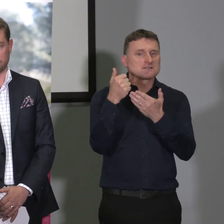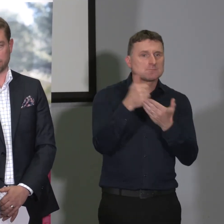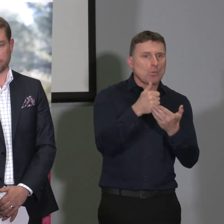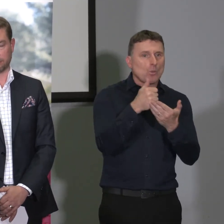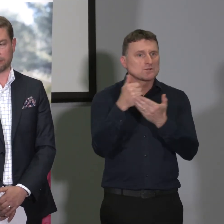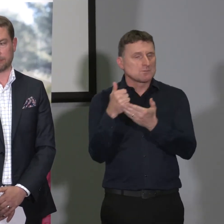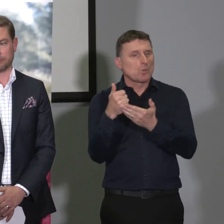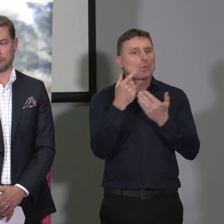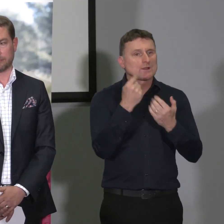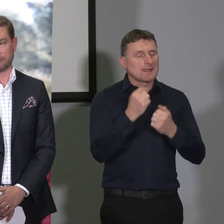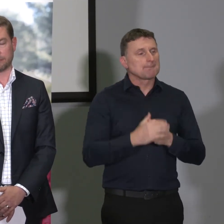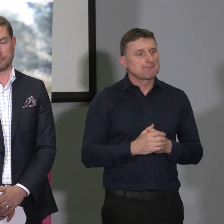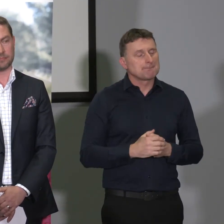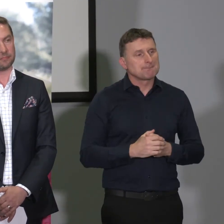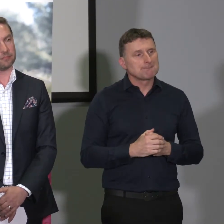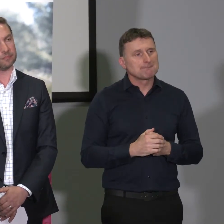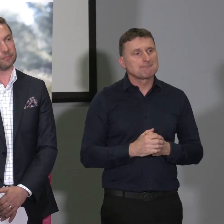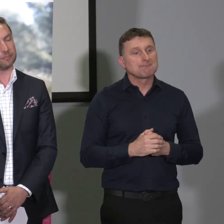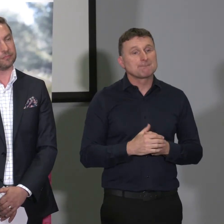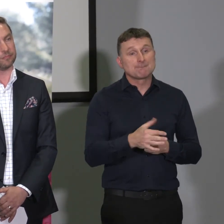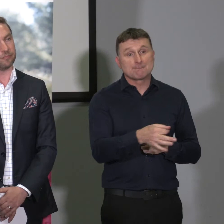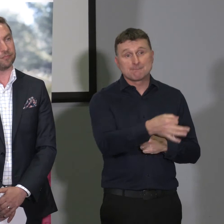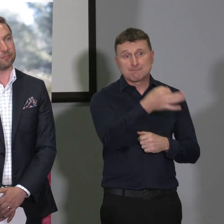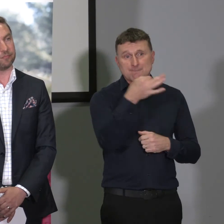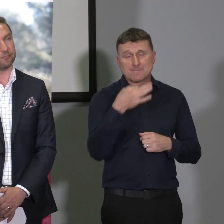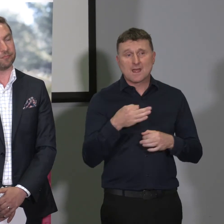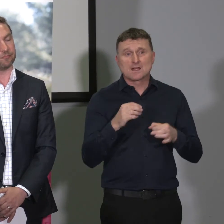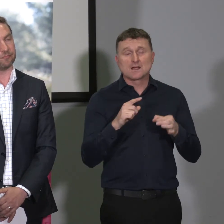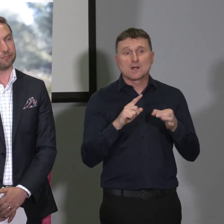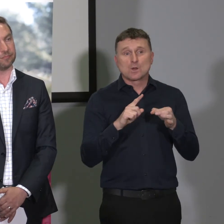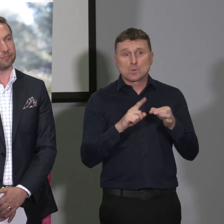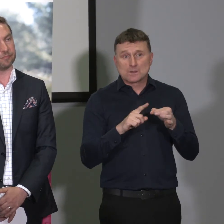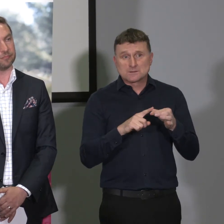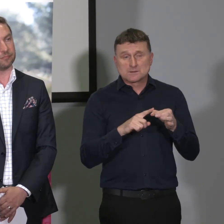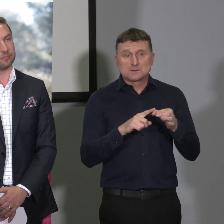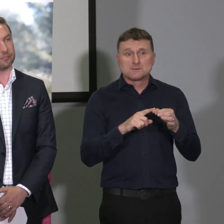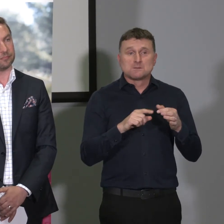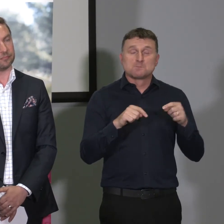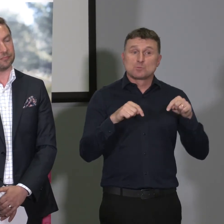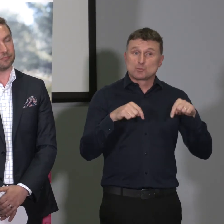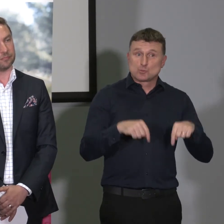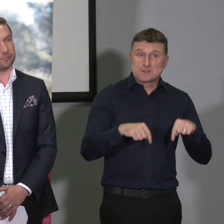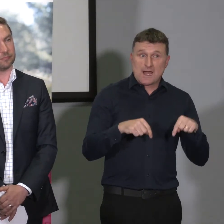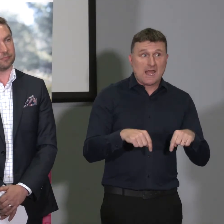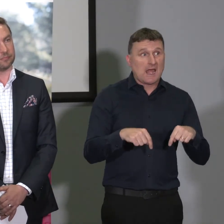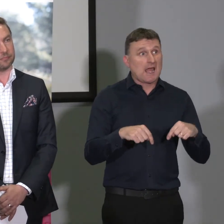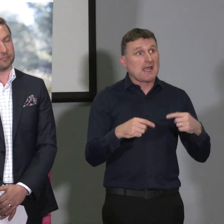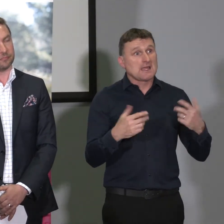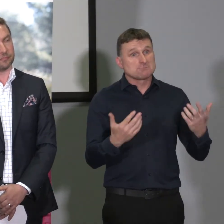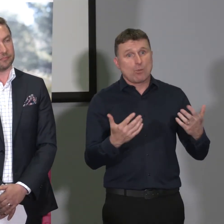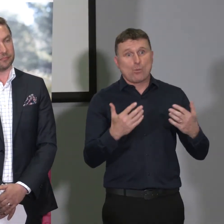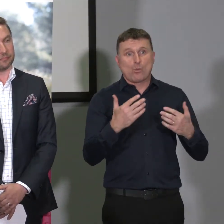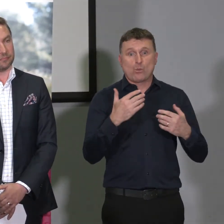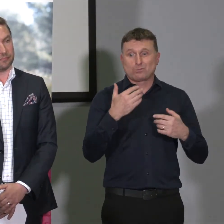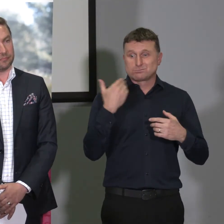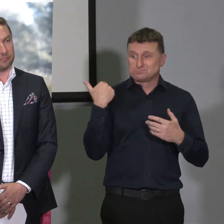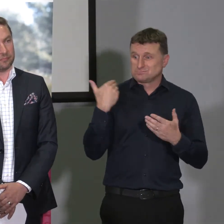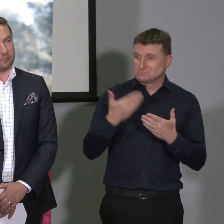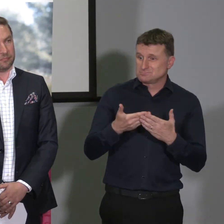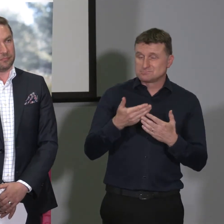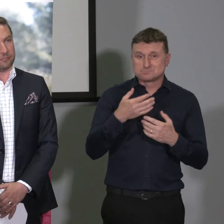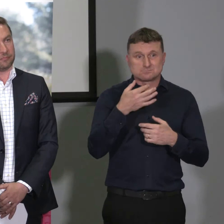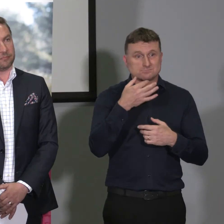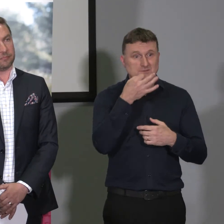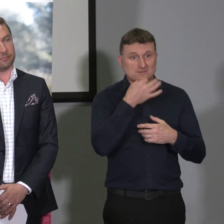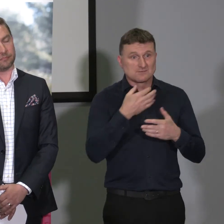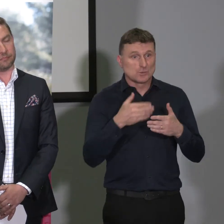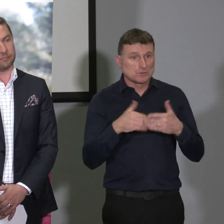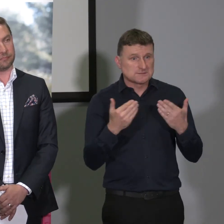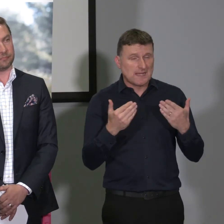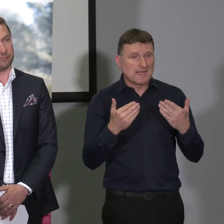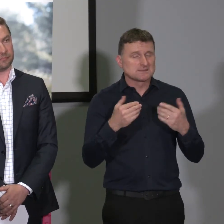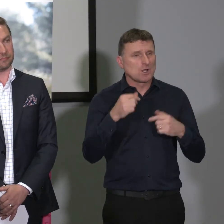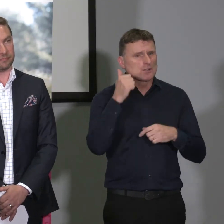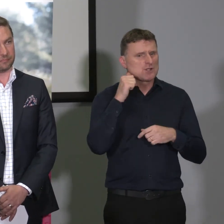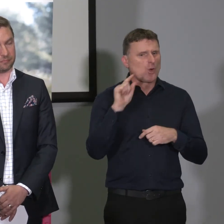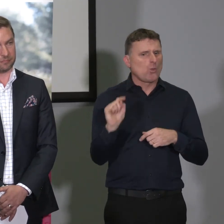that we are supporting.